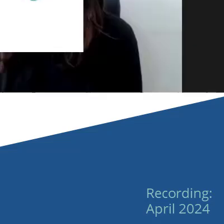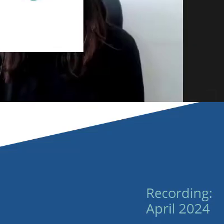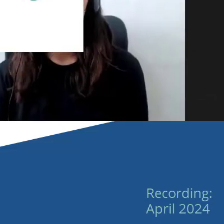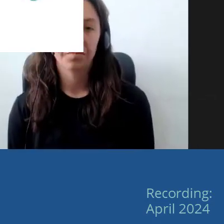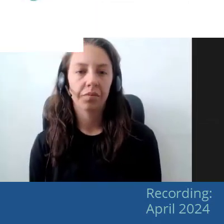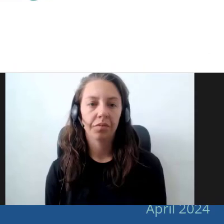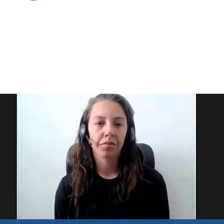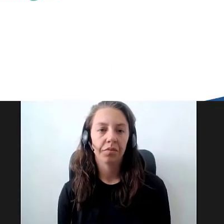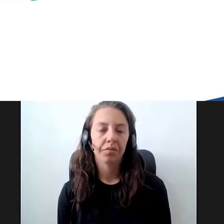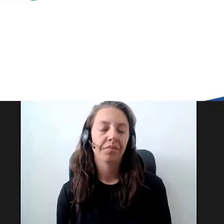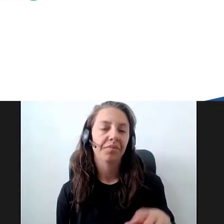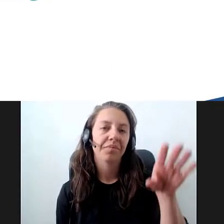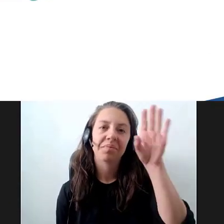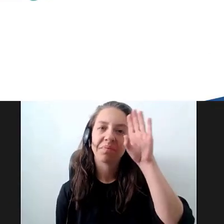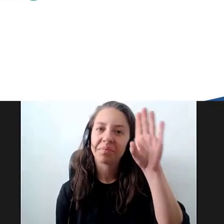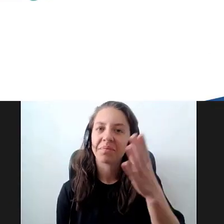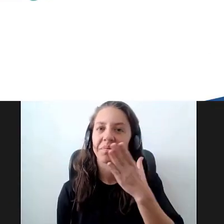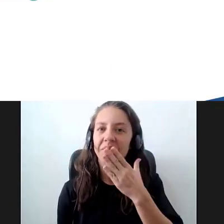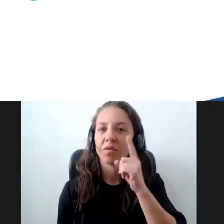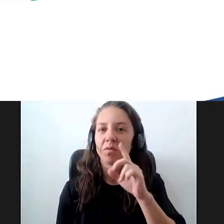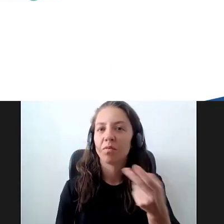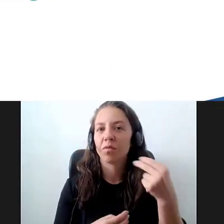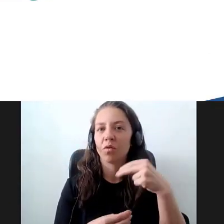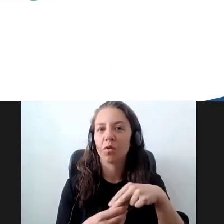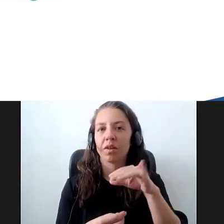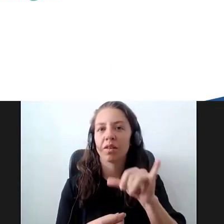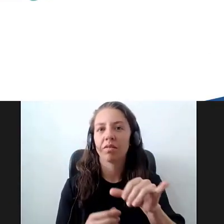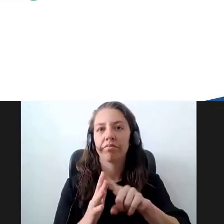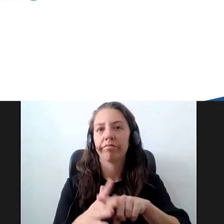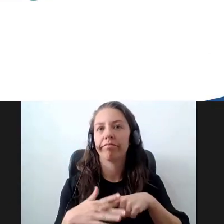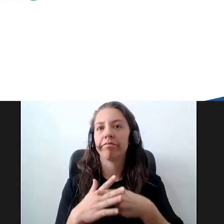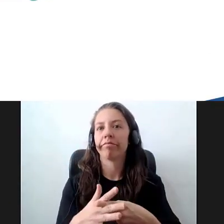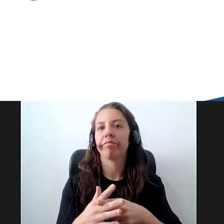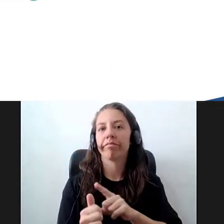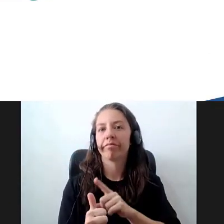Cynthia Dwyer Greetings and thank you for joining this inaugural episode of a video series